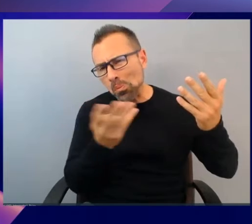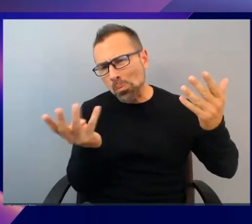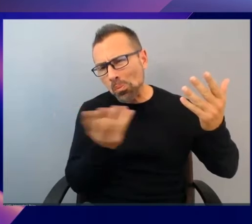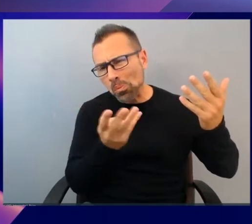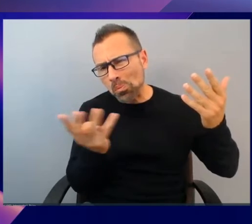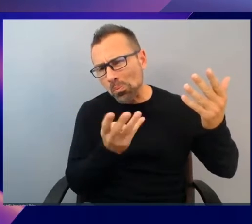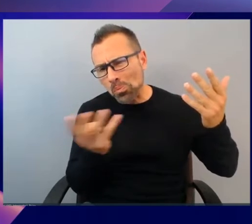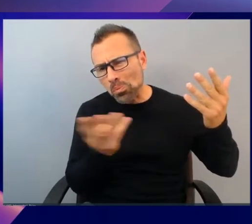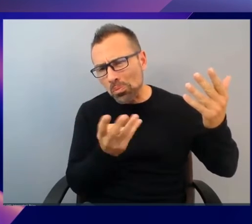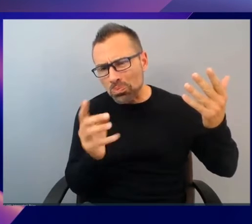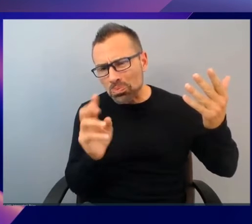Okay.